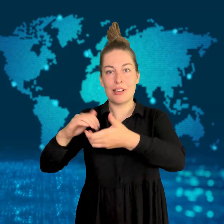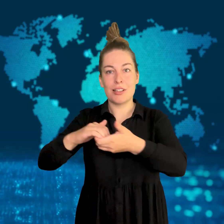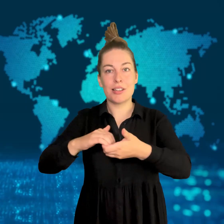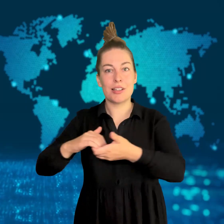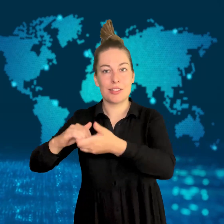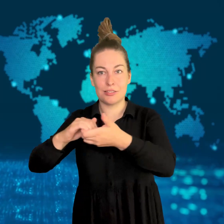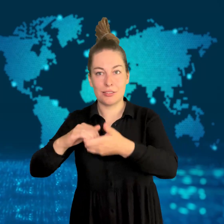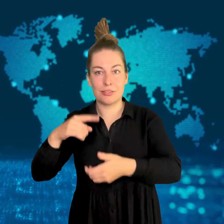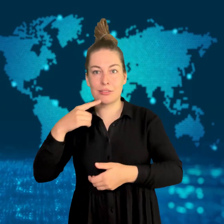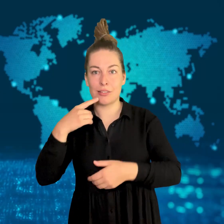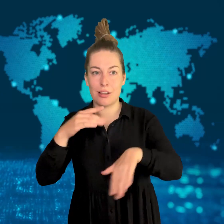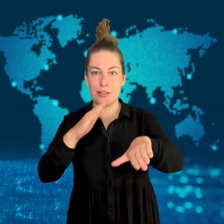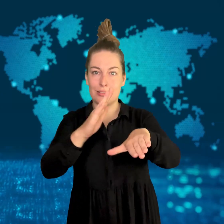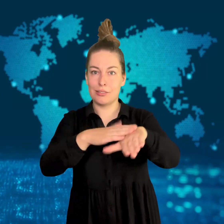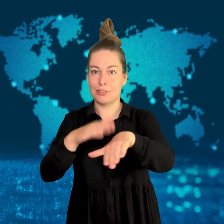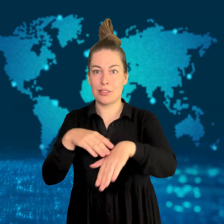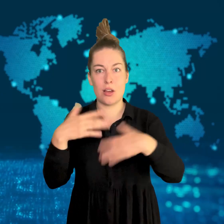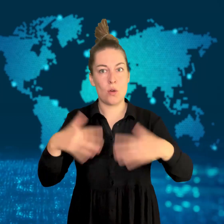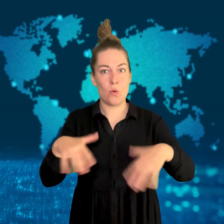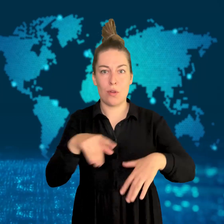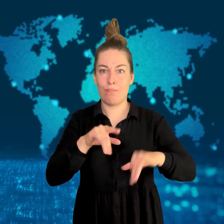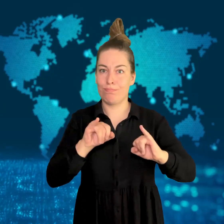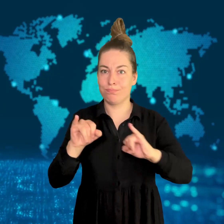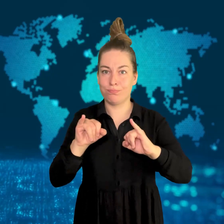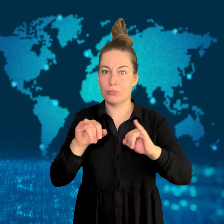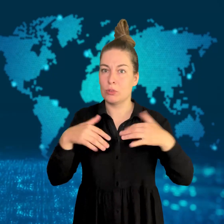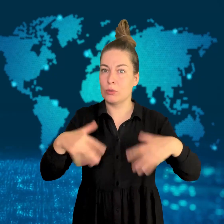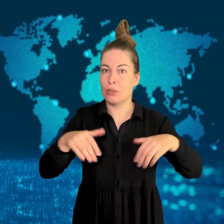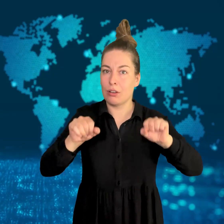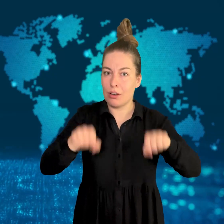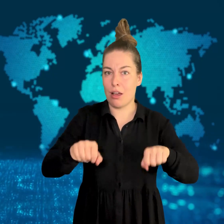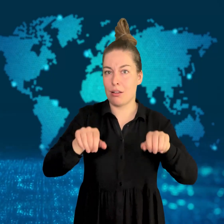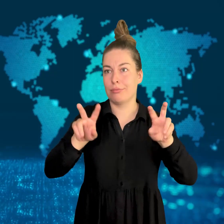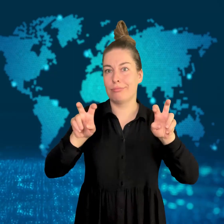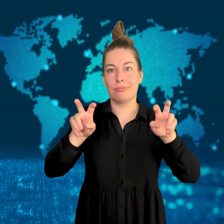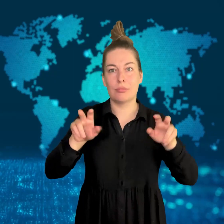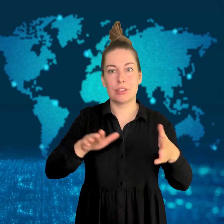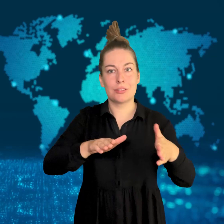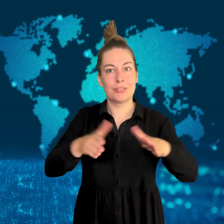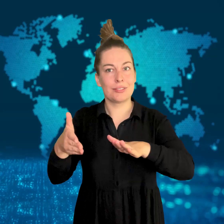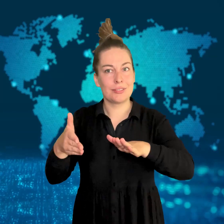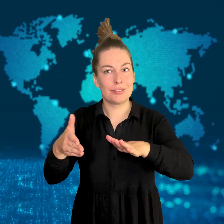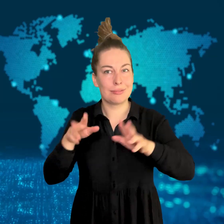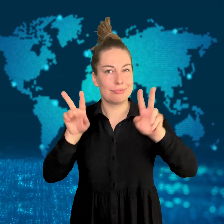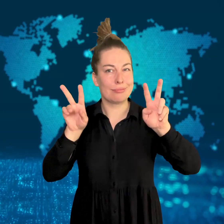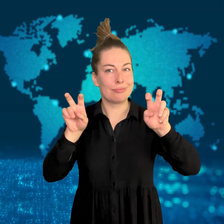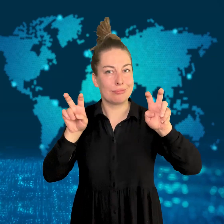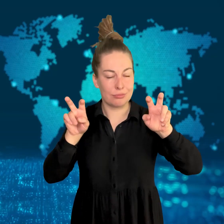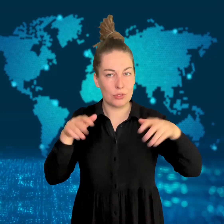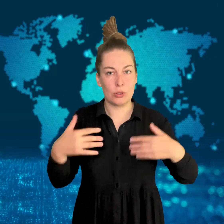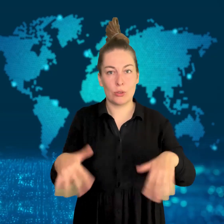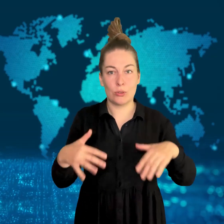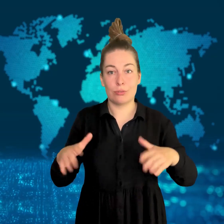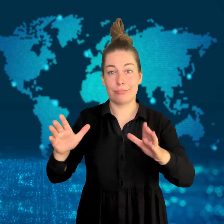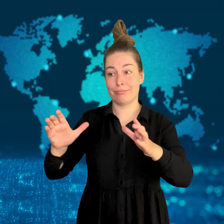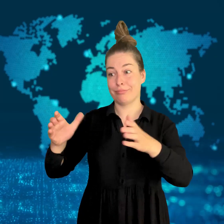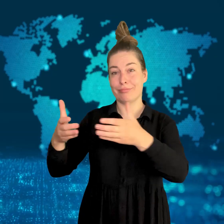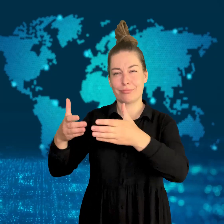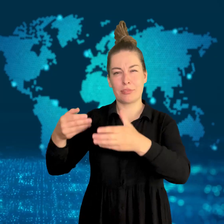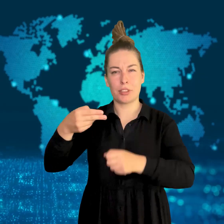The Union is concerned that if there were to be a fire,